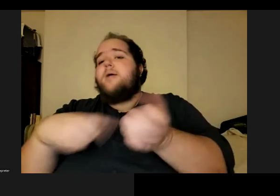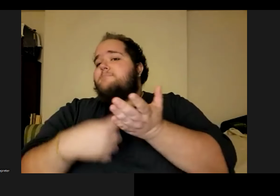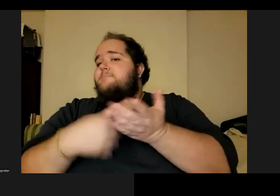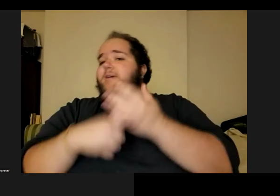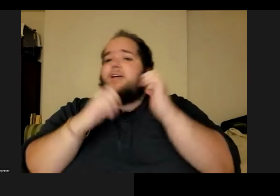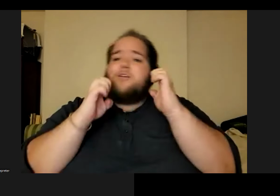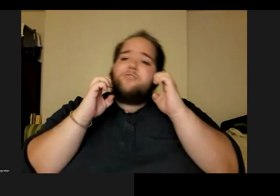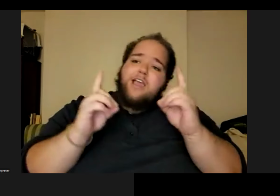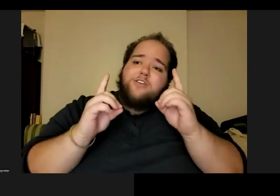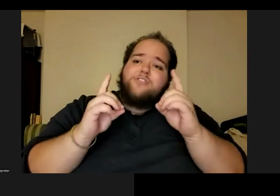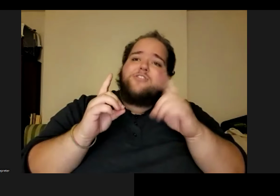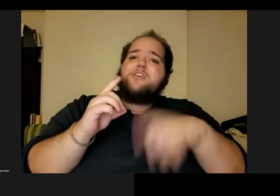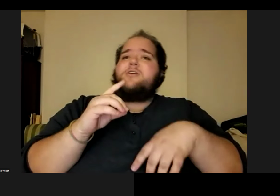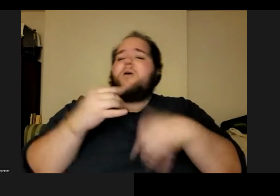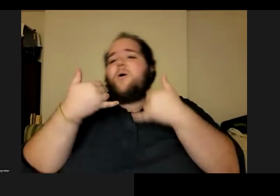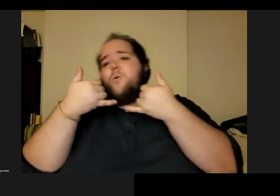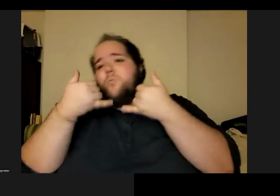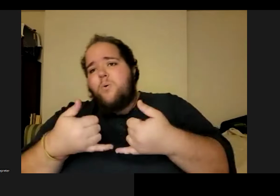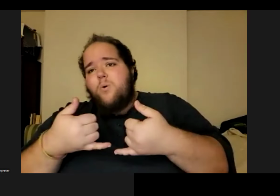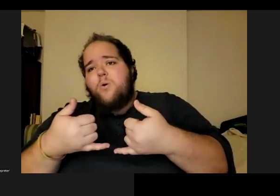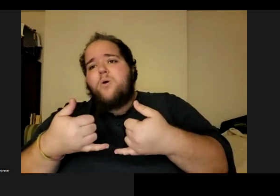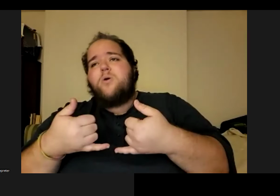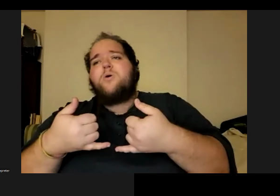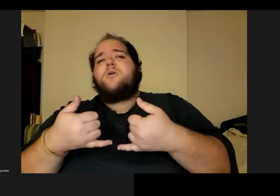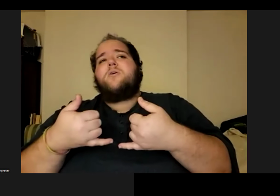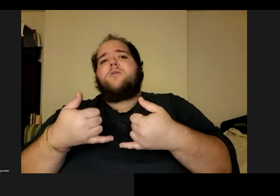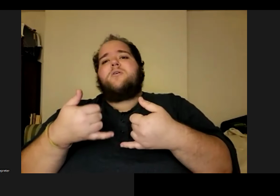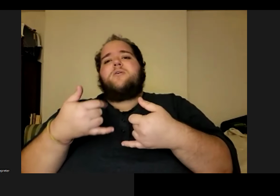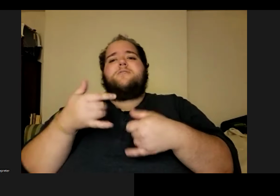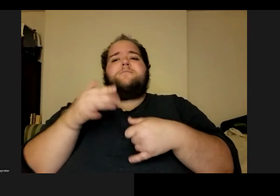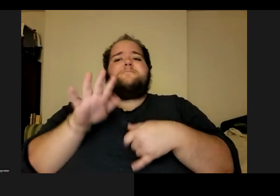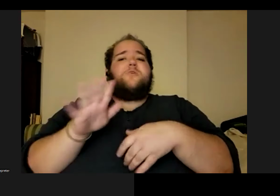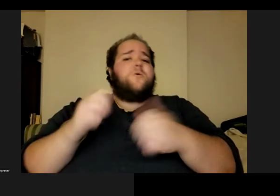your awards that you've received, where you've lived, where you've traveled.